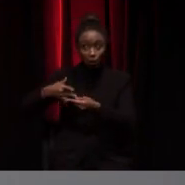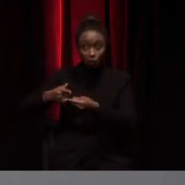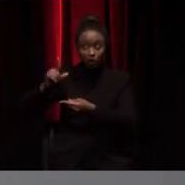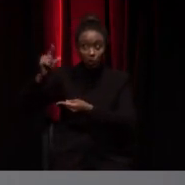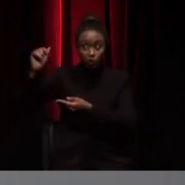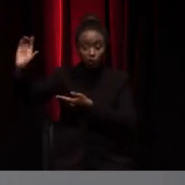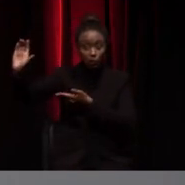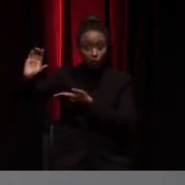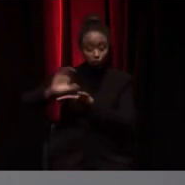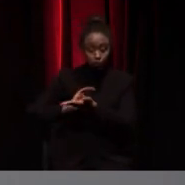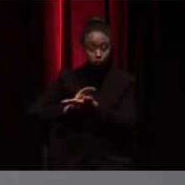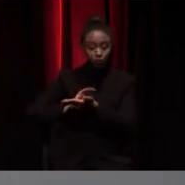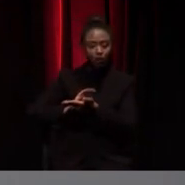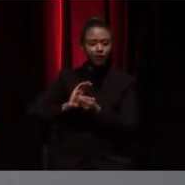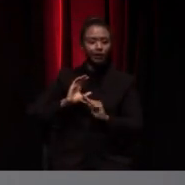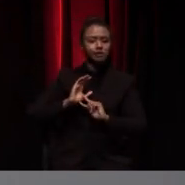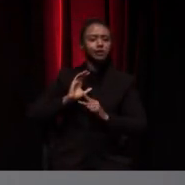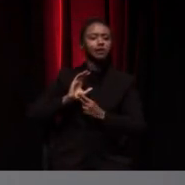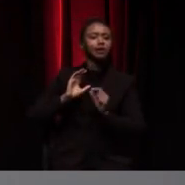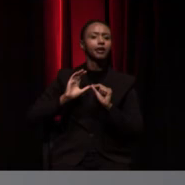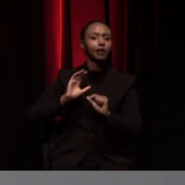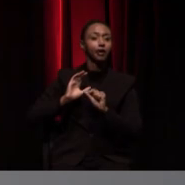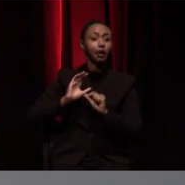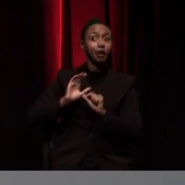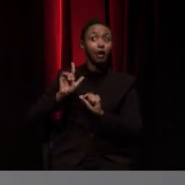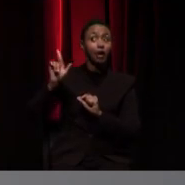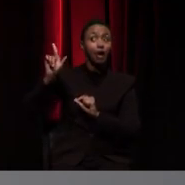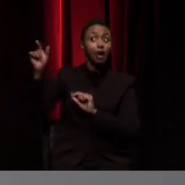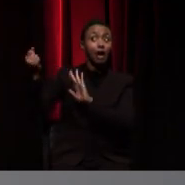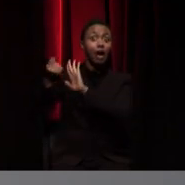when content is sponsored by a brand